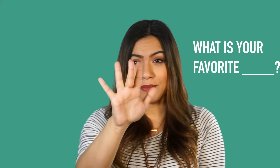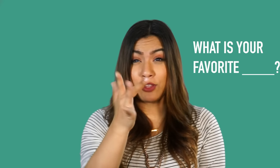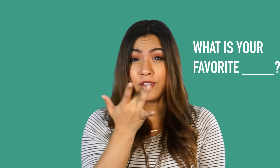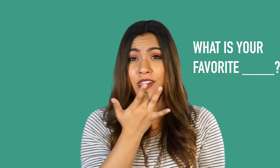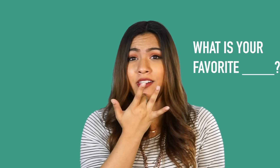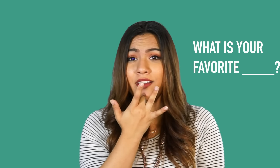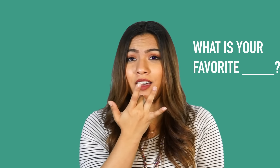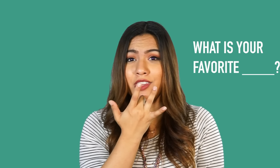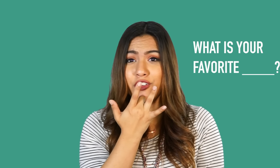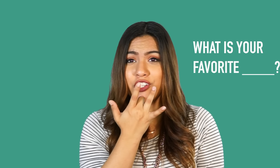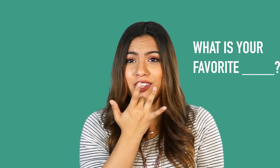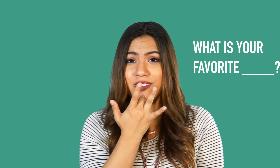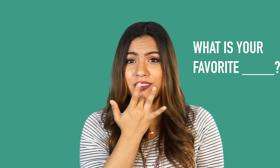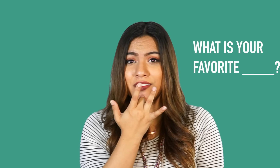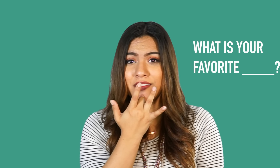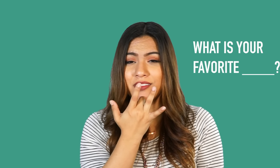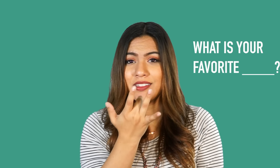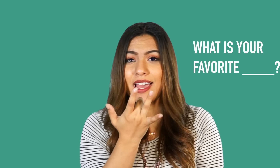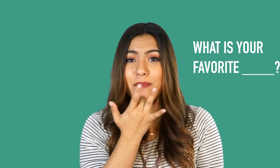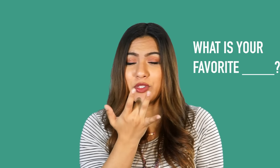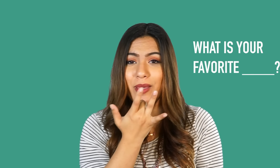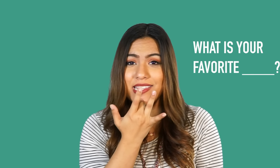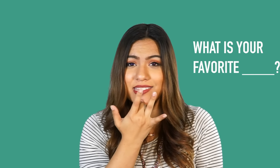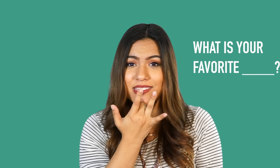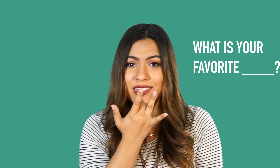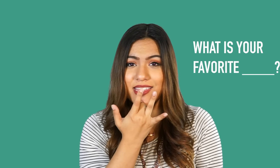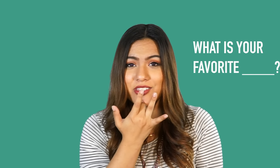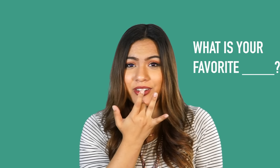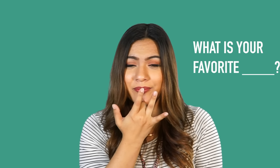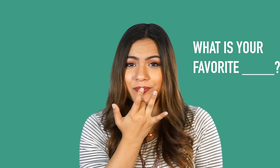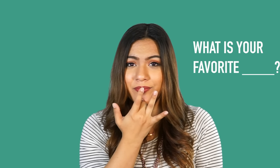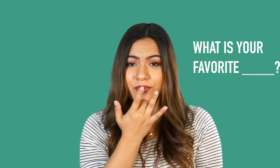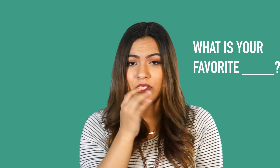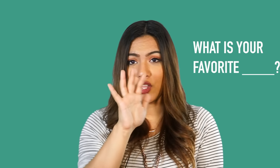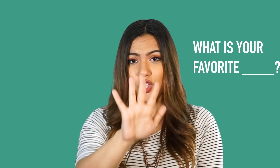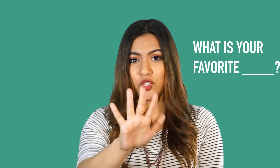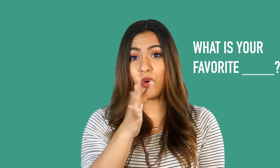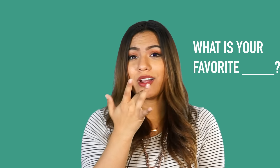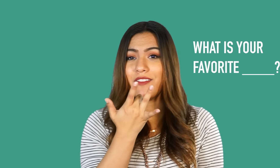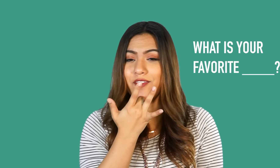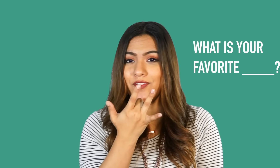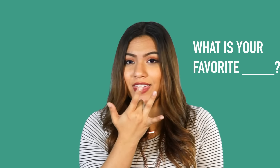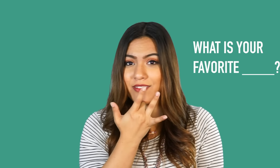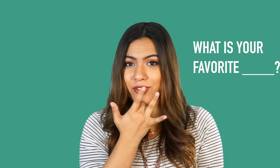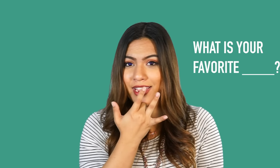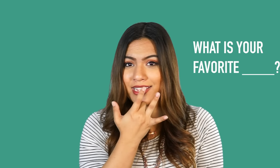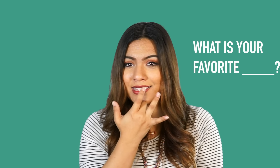it's the middle finger on your chin. Tap twice in the center. Your favorite,